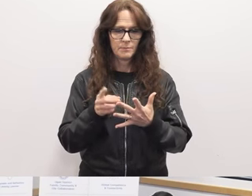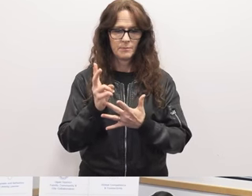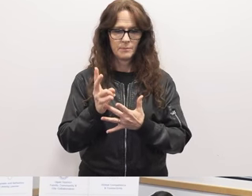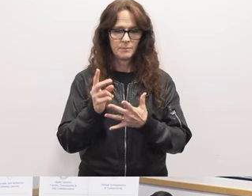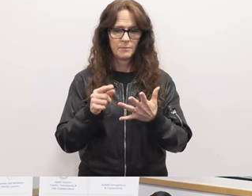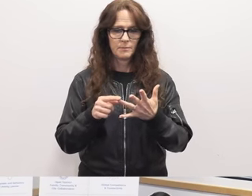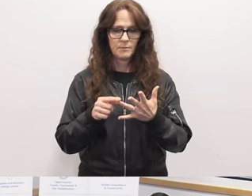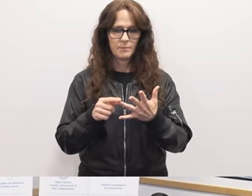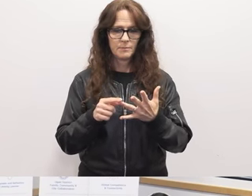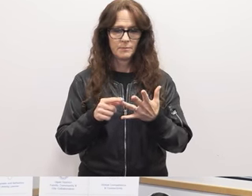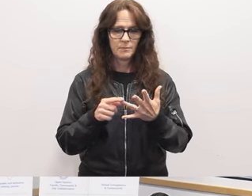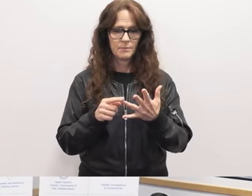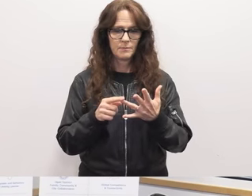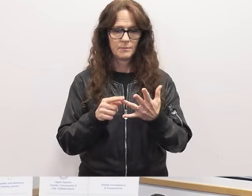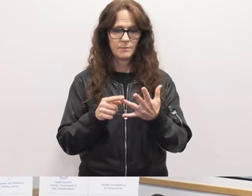[Diana Craighead] Keep.